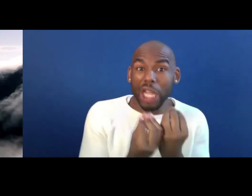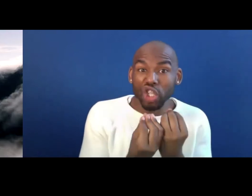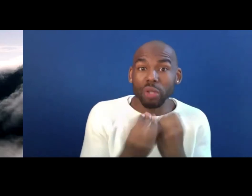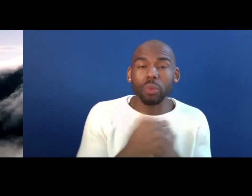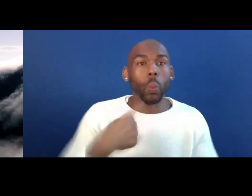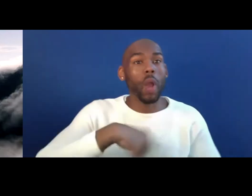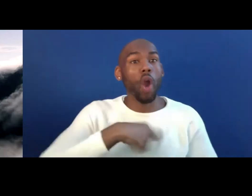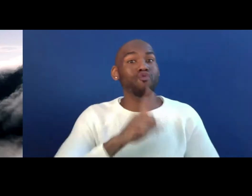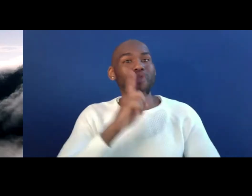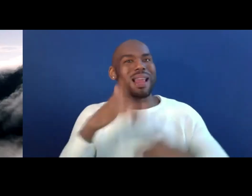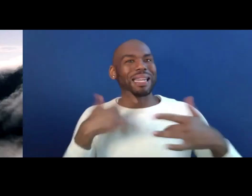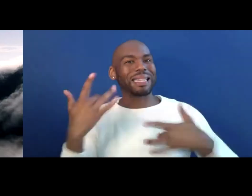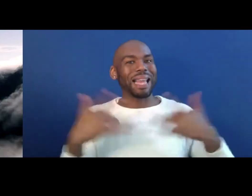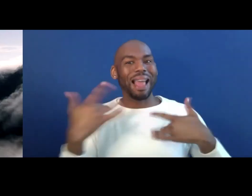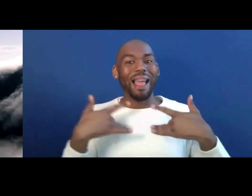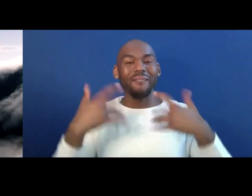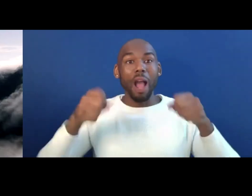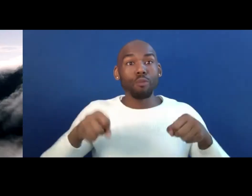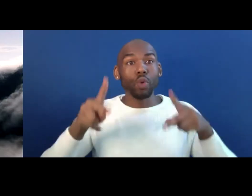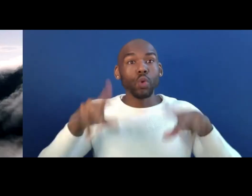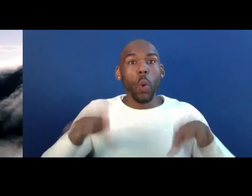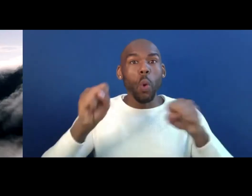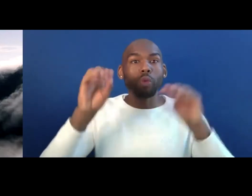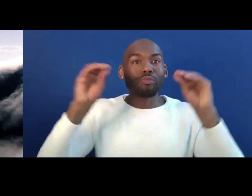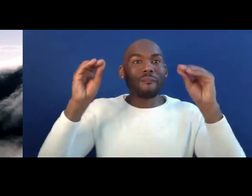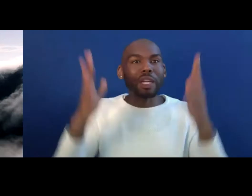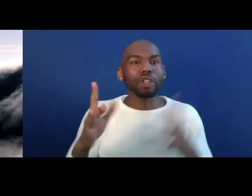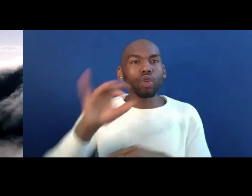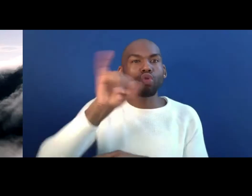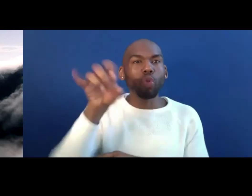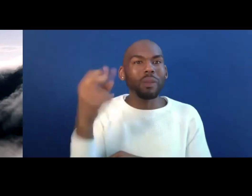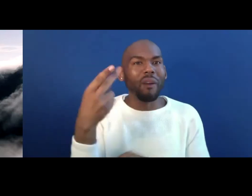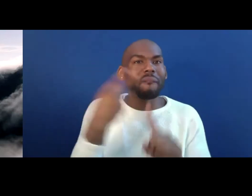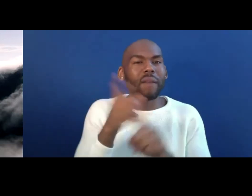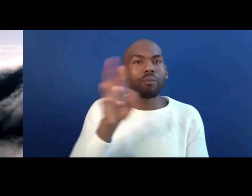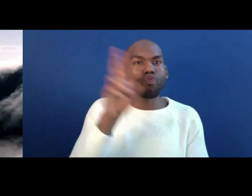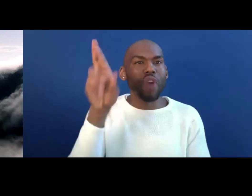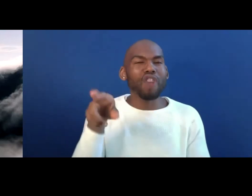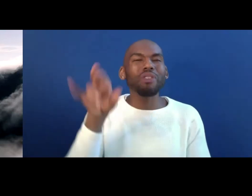have the opportunity to host professor Joseph Hill from the Rochester Institute of Technology today.